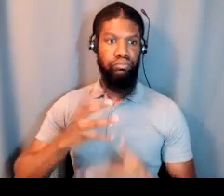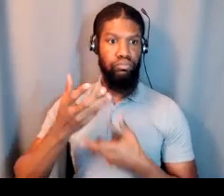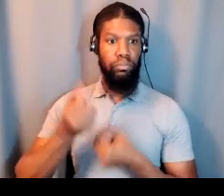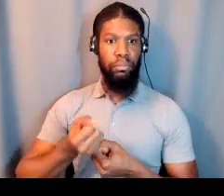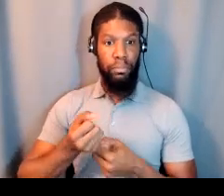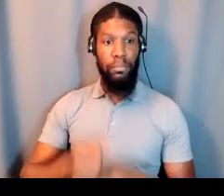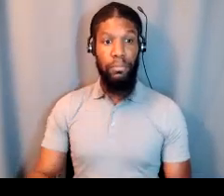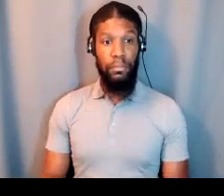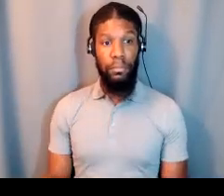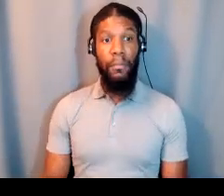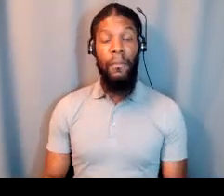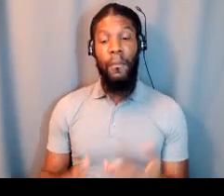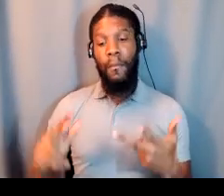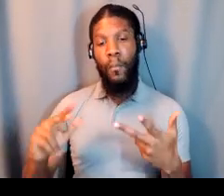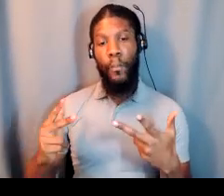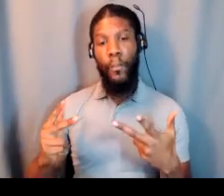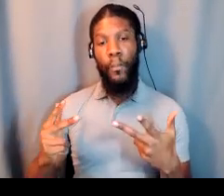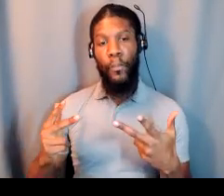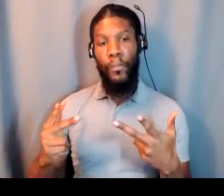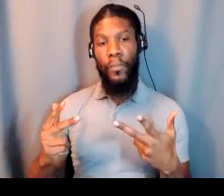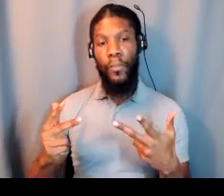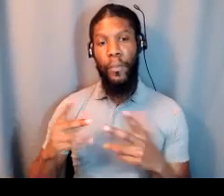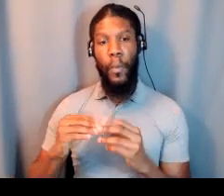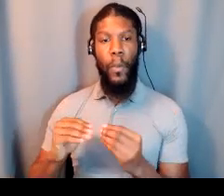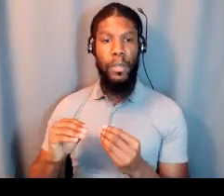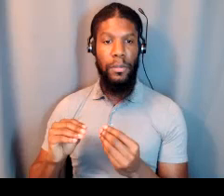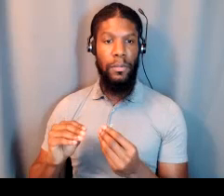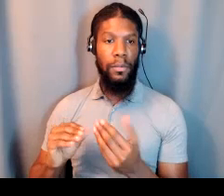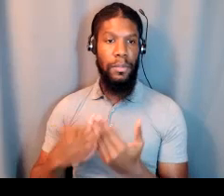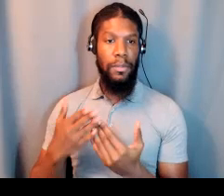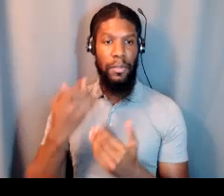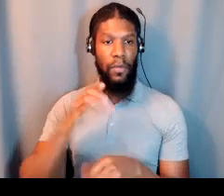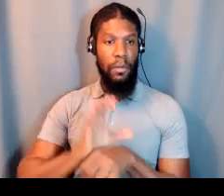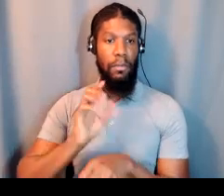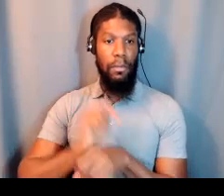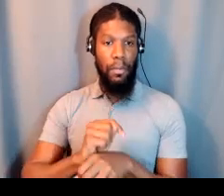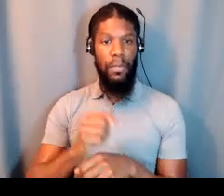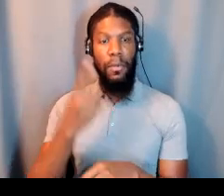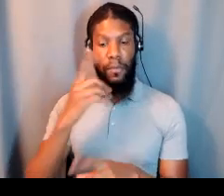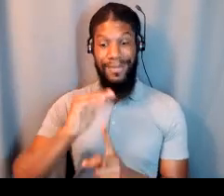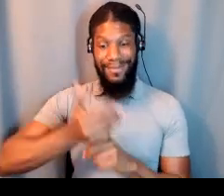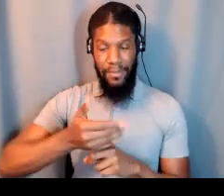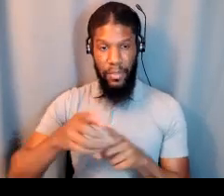Third, I argue it s easier for consultants to take the position of a reader in asynchronous sessions than in a face-to-face setting.